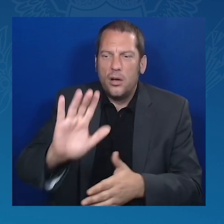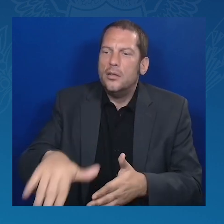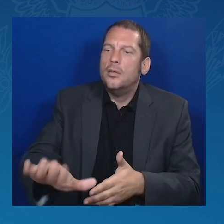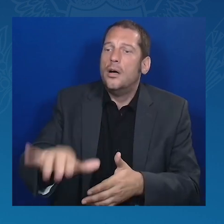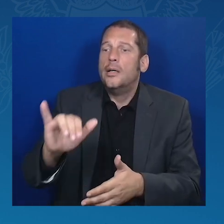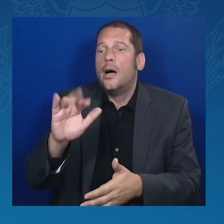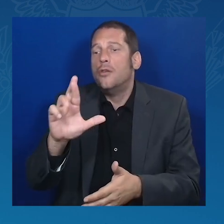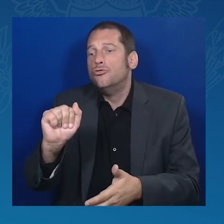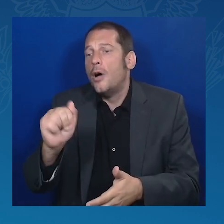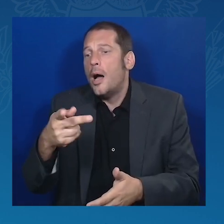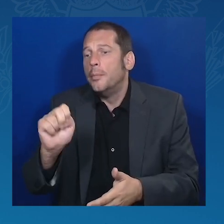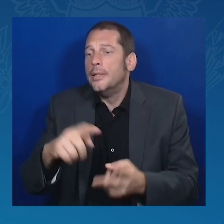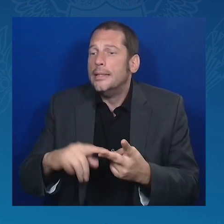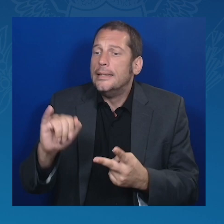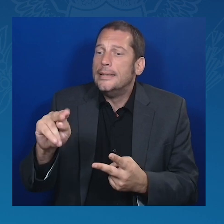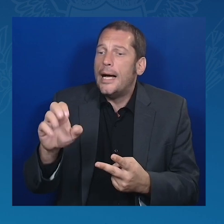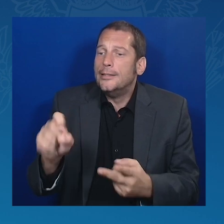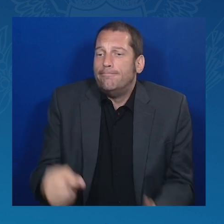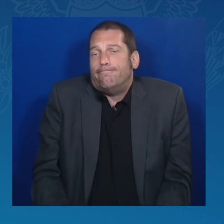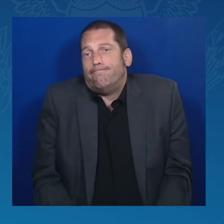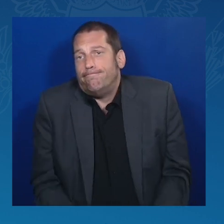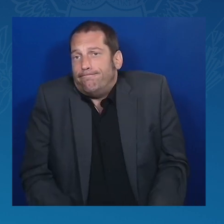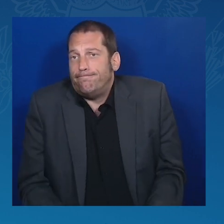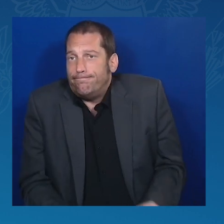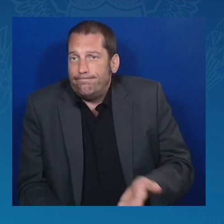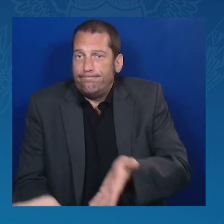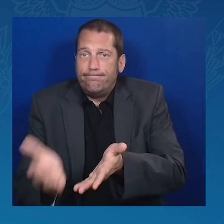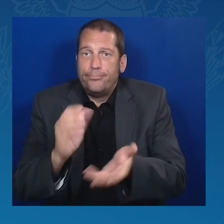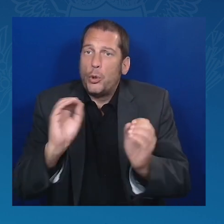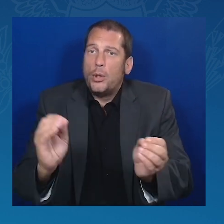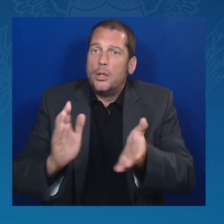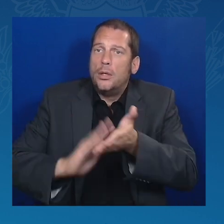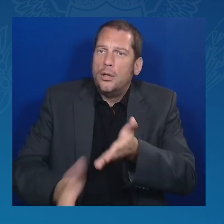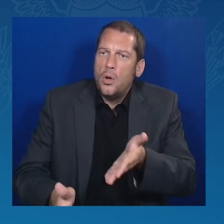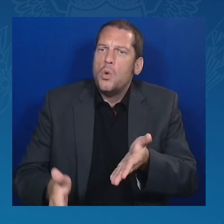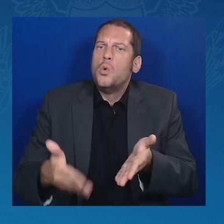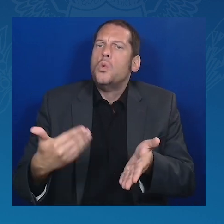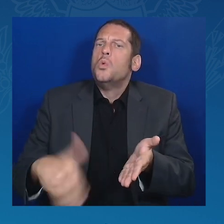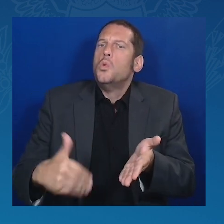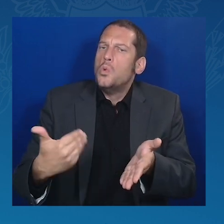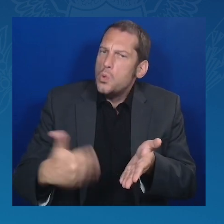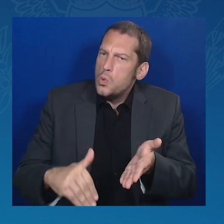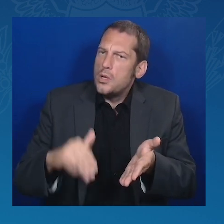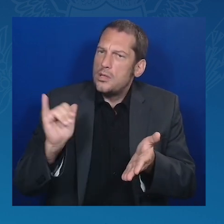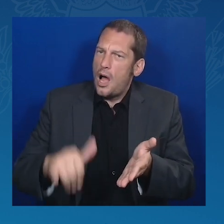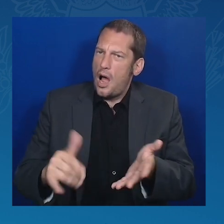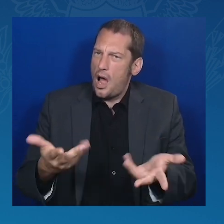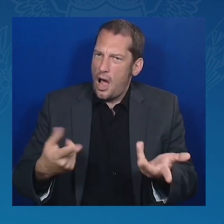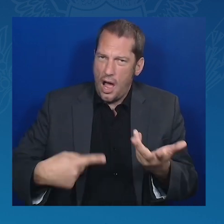to their body, has no right to make a decision about what happens to their body next.